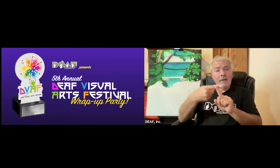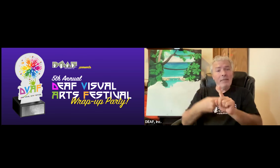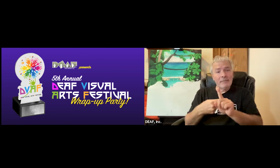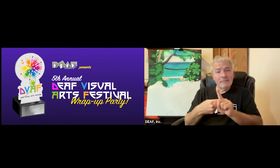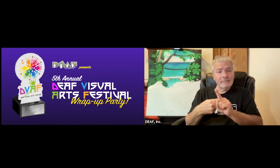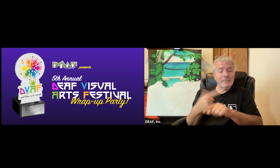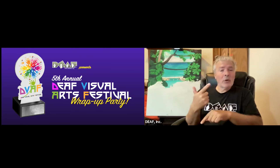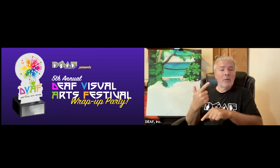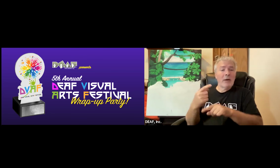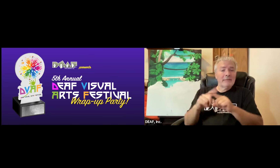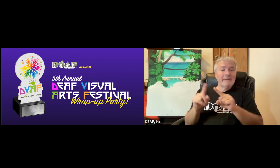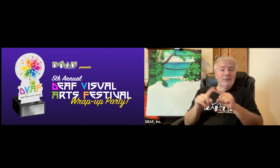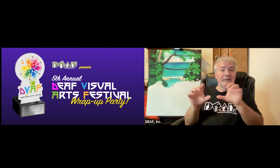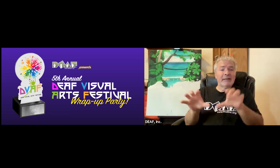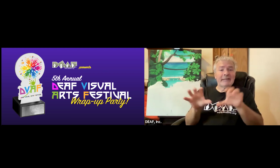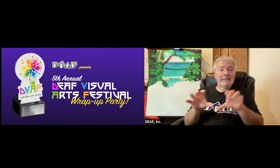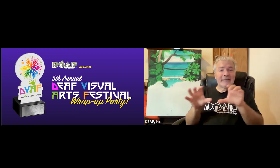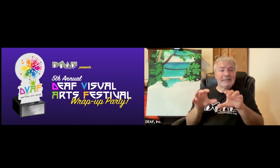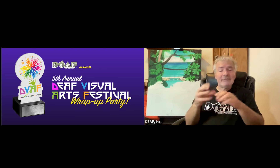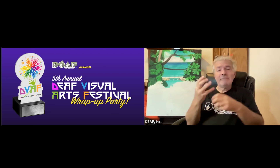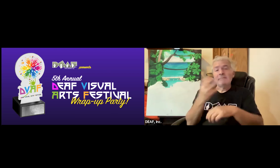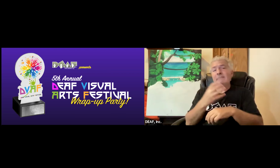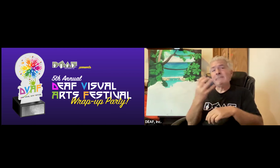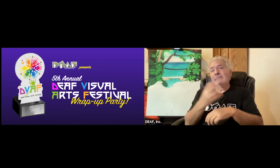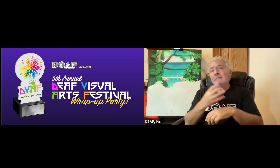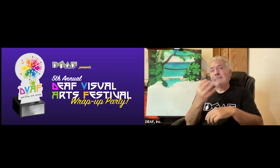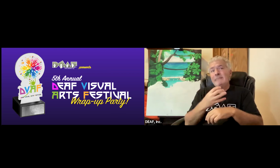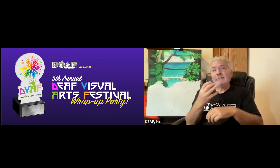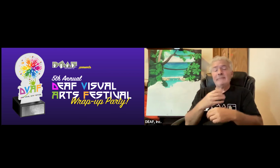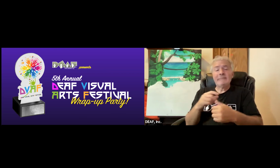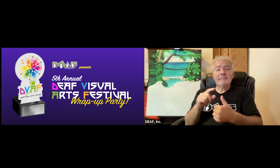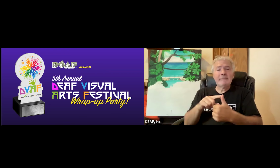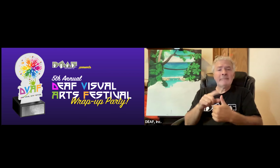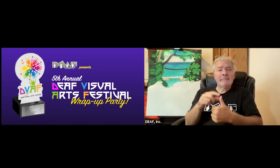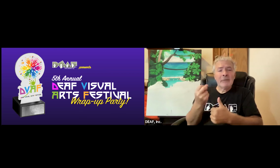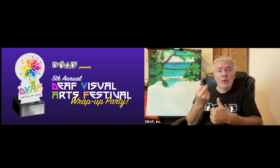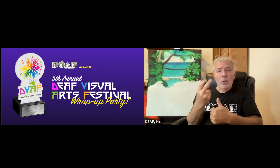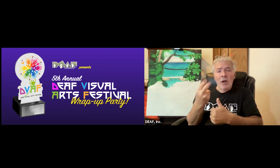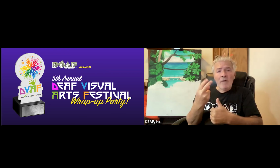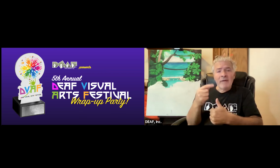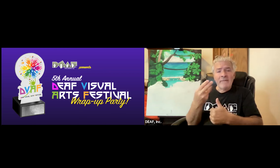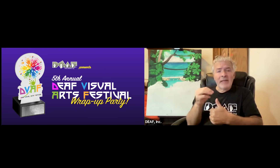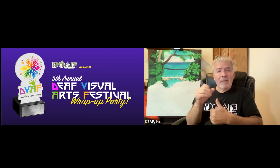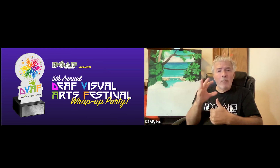During the entire month. 21 different activities.